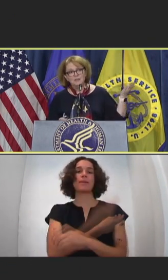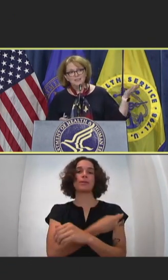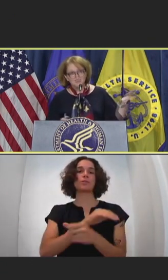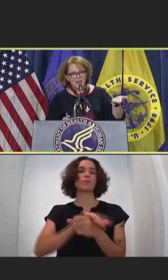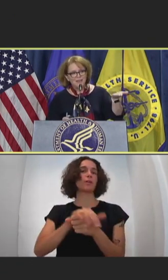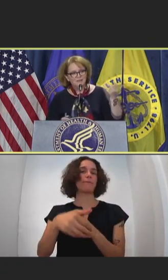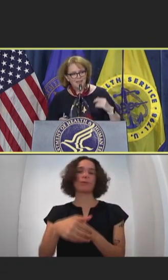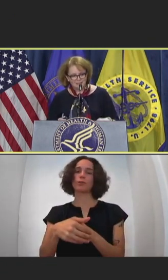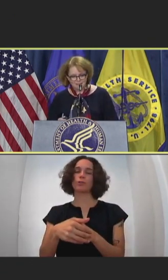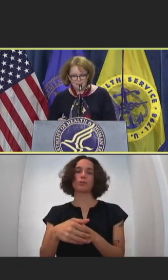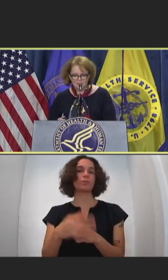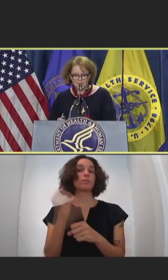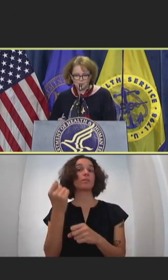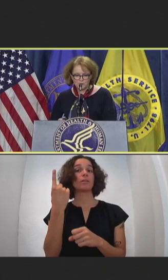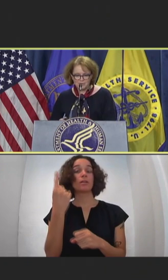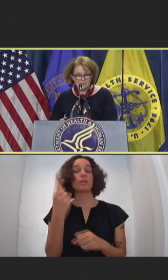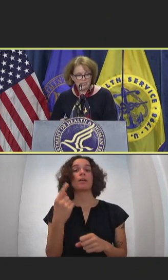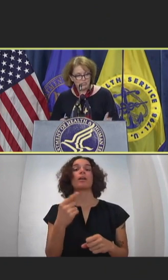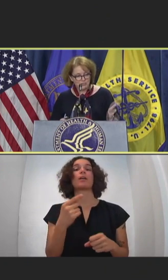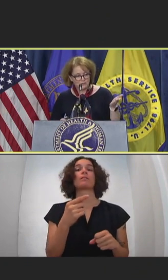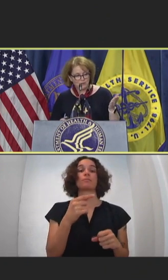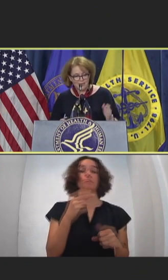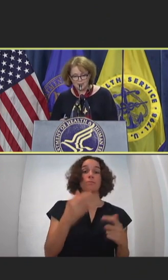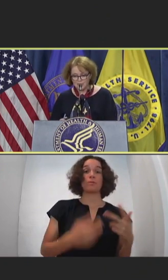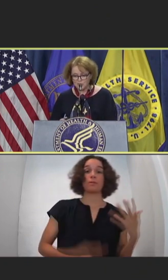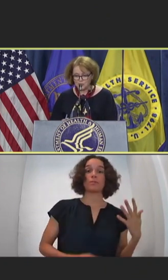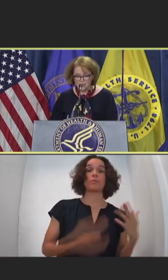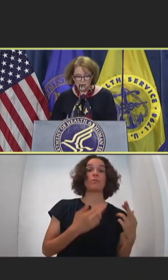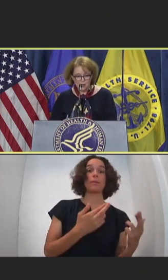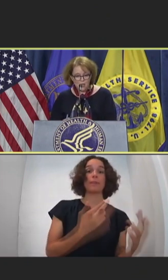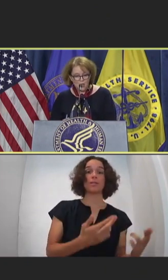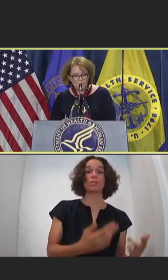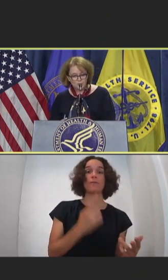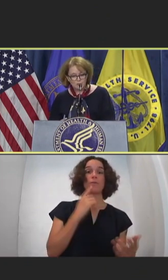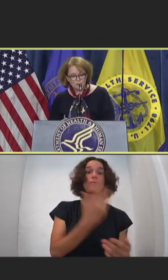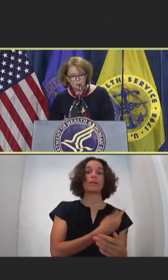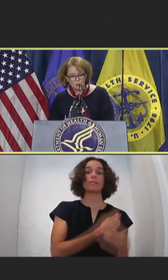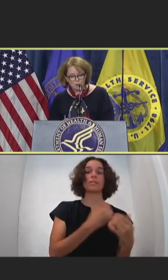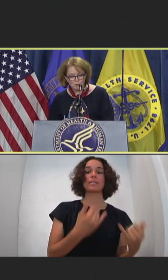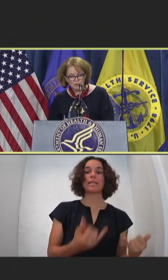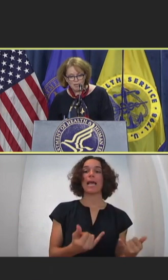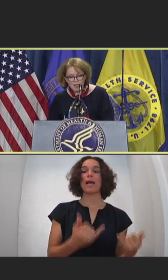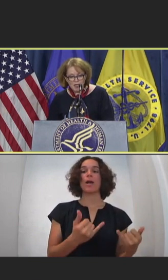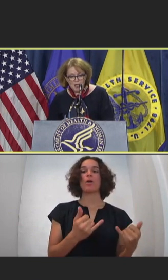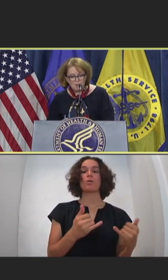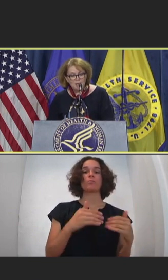despite the fact that these recommendations for vaccination are now over two years old.